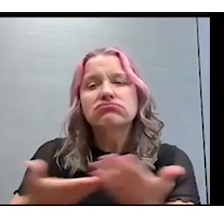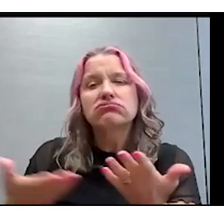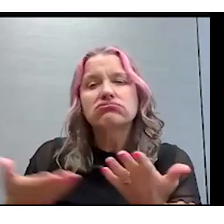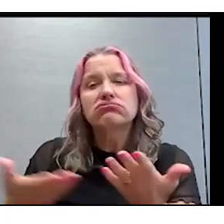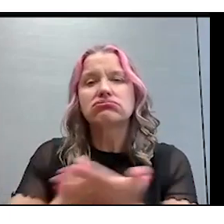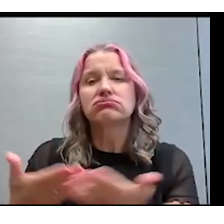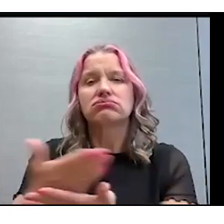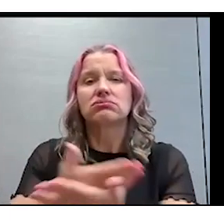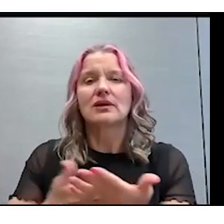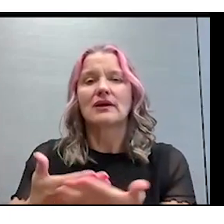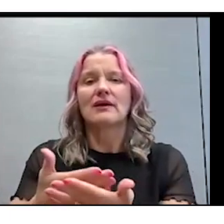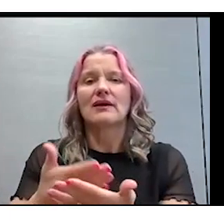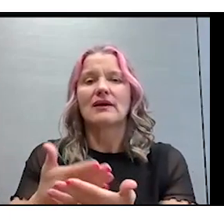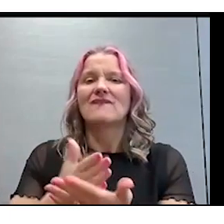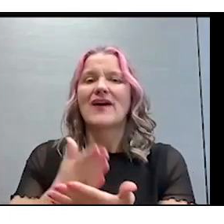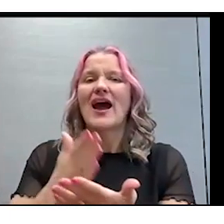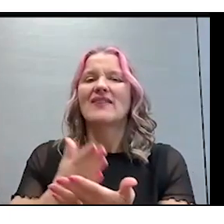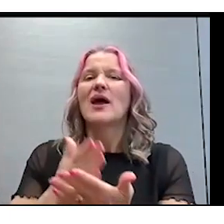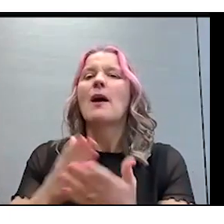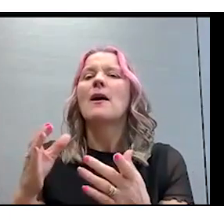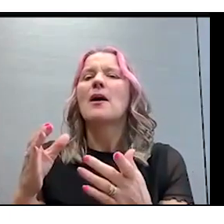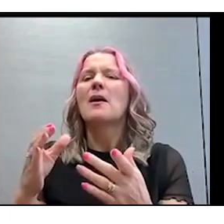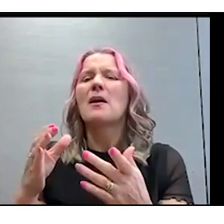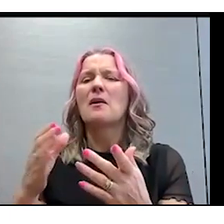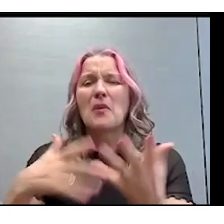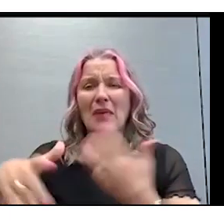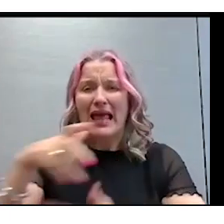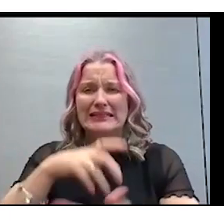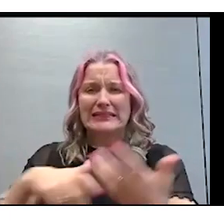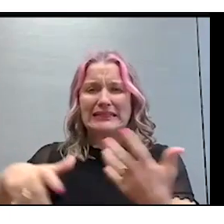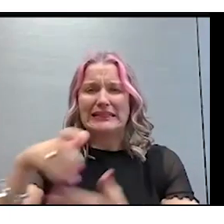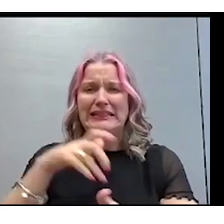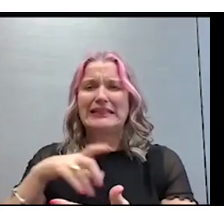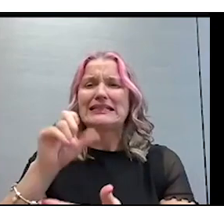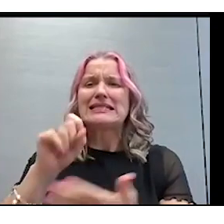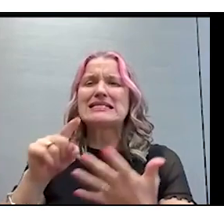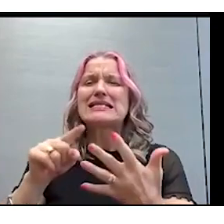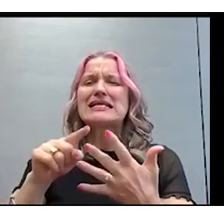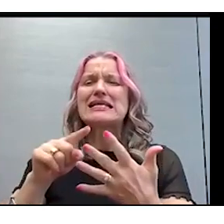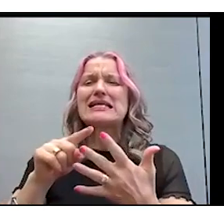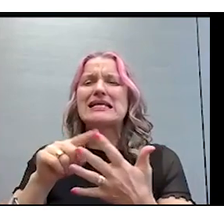the fact that the perplexity CEO offered the eye services to replace The New York